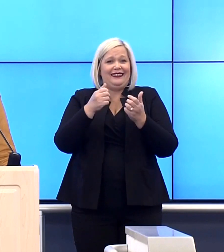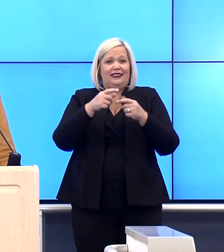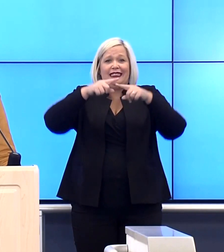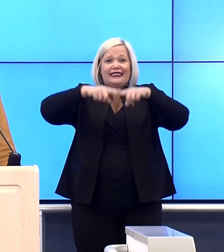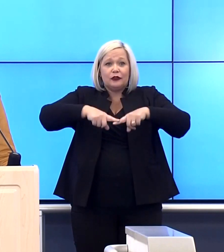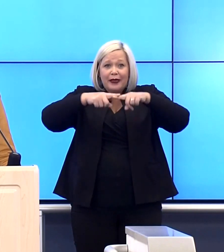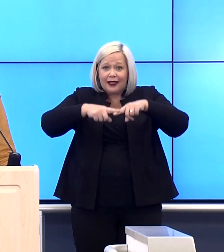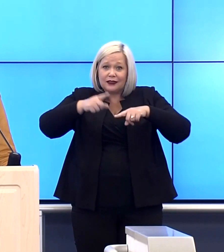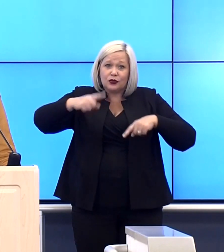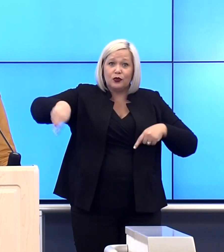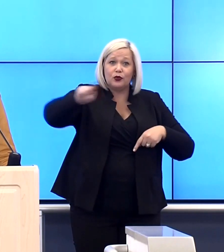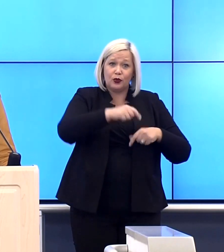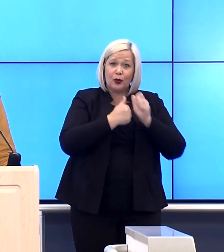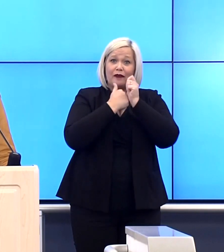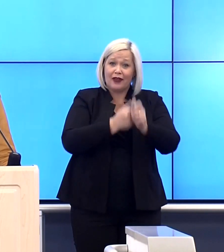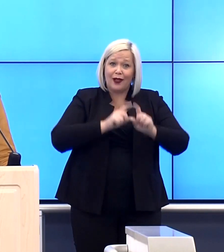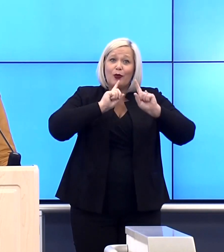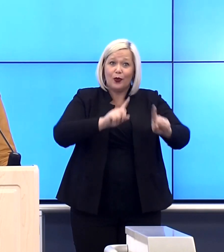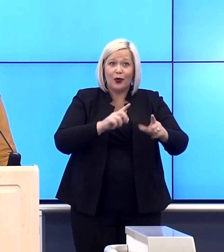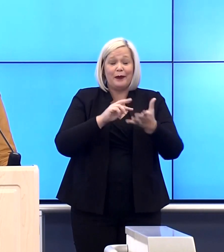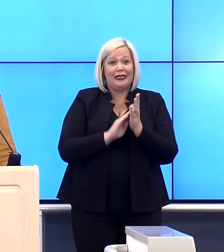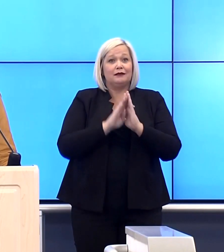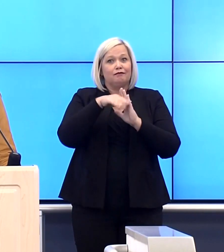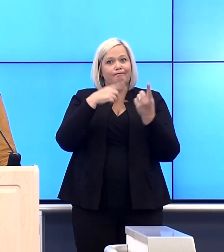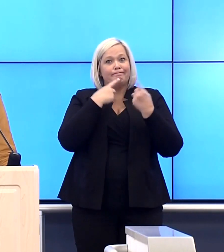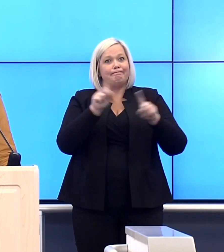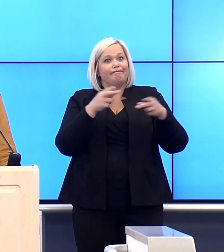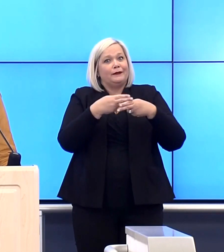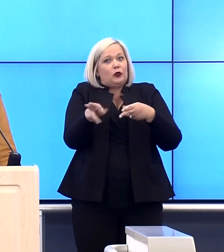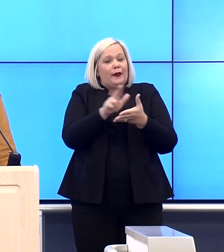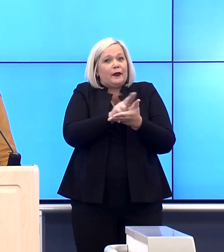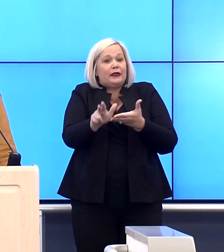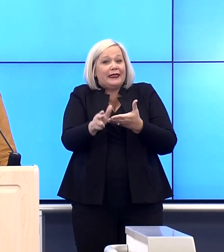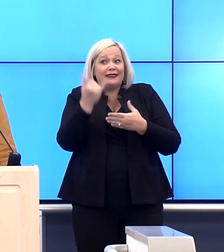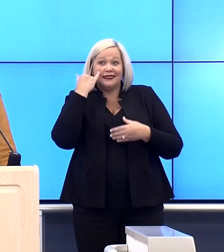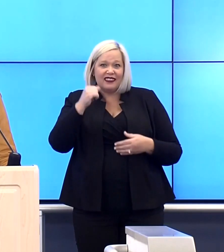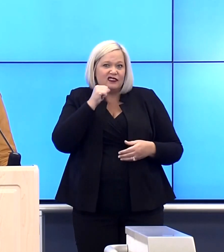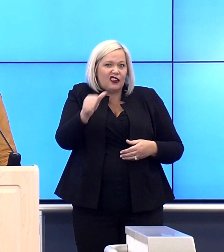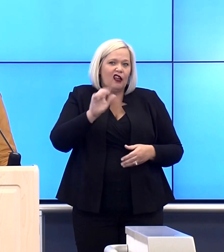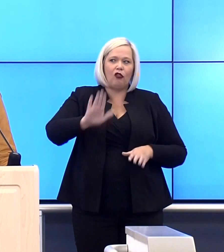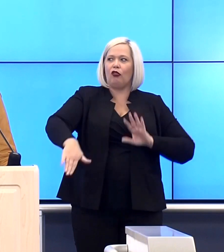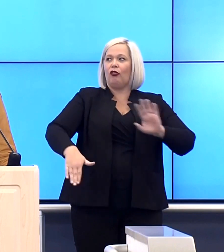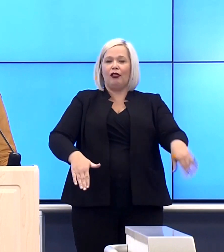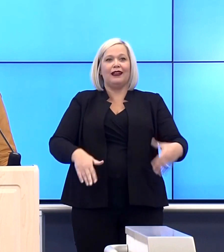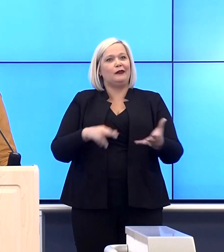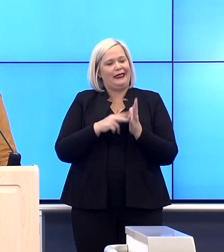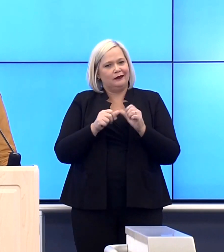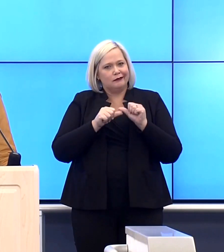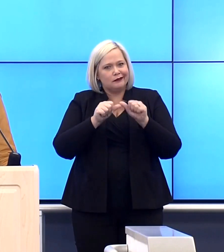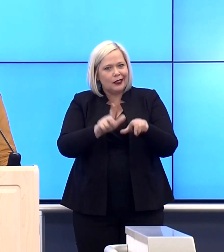SEEING. BUT IT IS -- IT’S -- DEPENDS ON BUT IT IS -- IT’S -- DEPENDS ON EVERY ONE OF US DOING OUR PART. EVERY ONE OF US DOING OUR PART. AND I THINK THAT’S PART OF THE